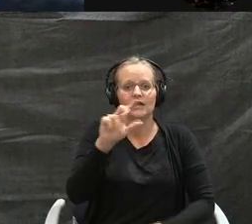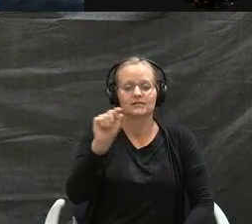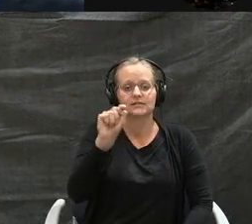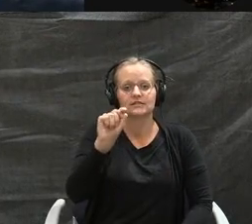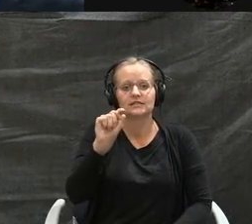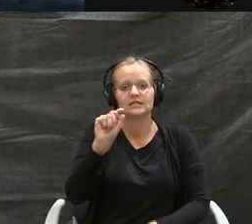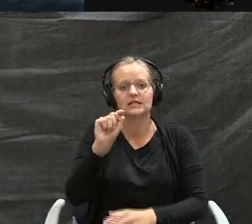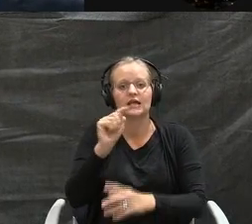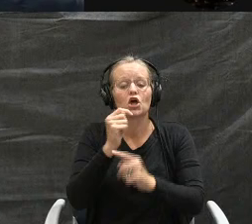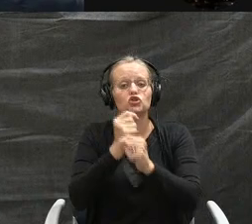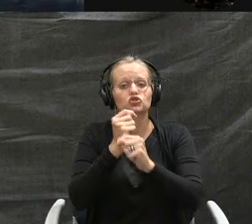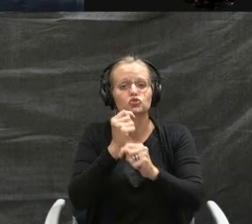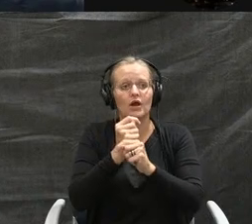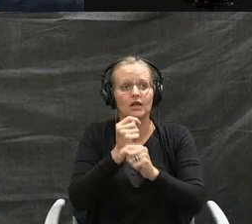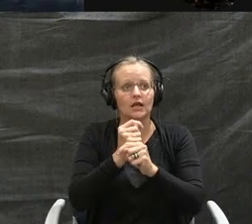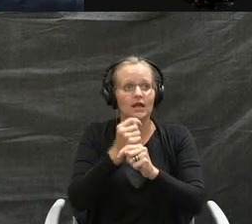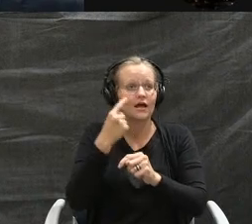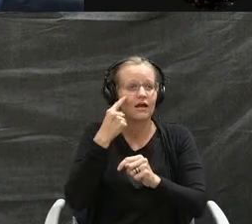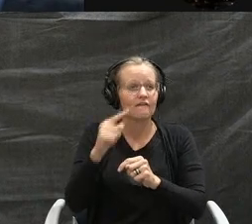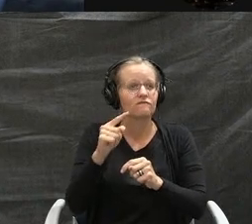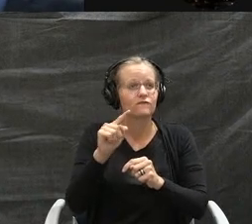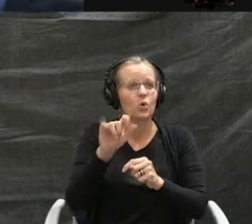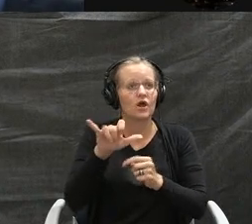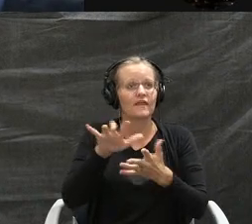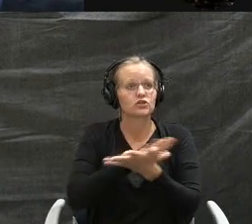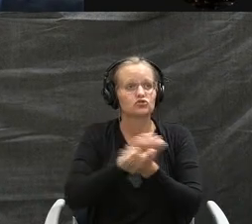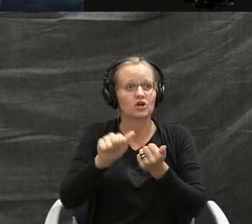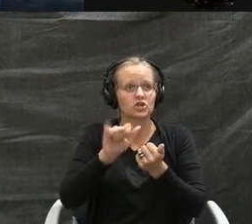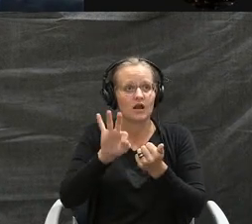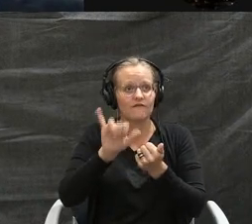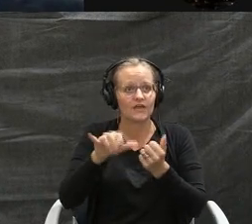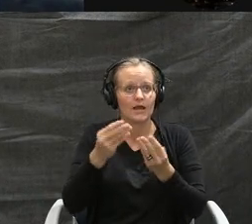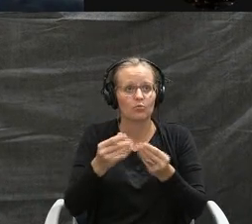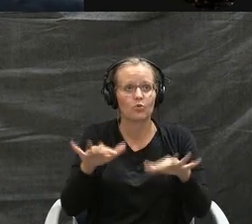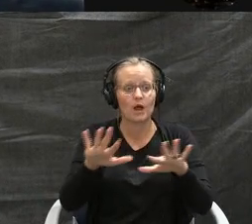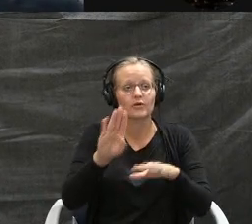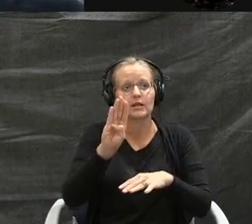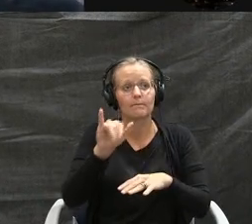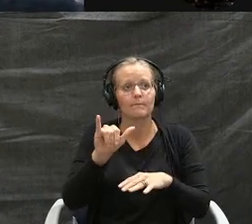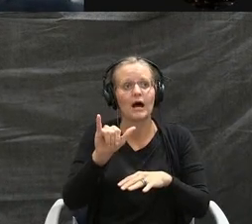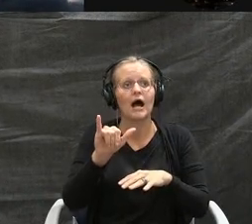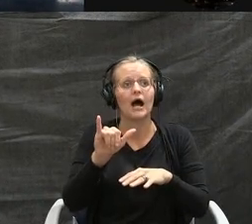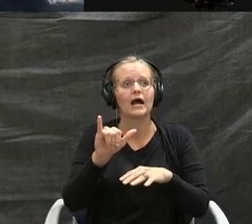demolition of the structures on the coast, Ed property at 5735 County Road 101.